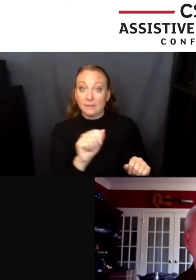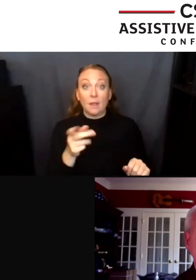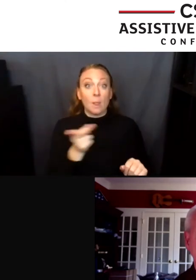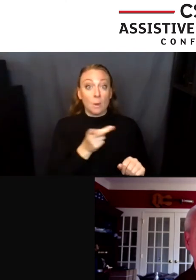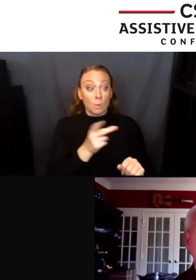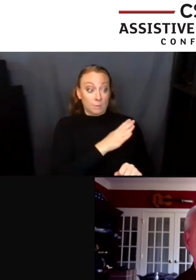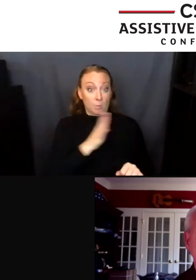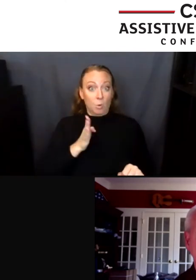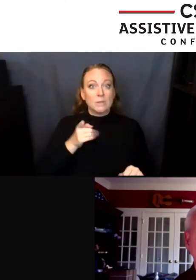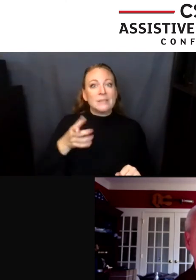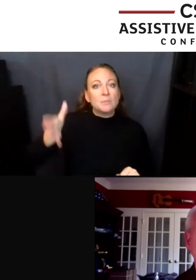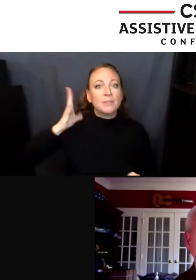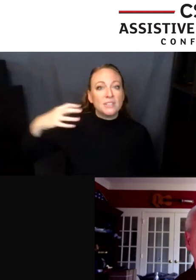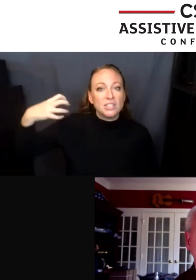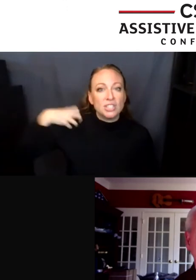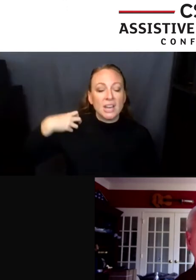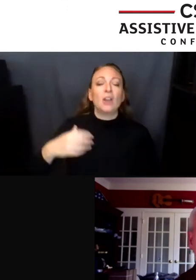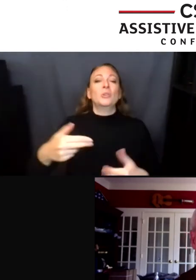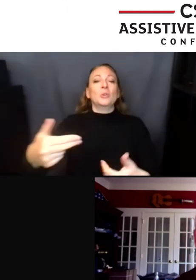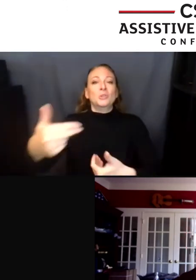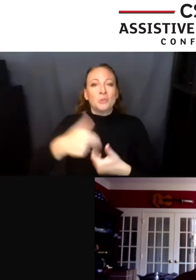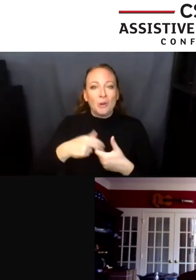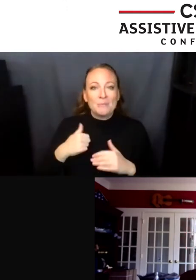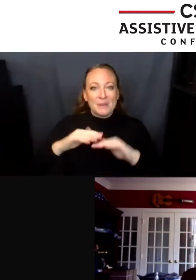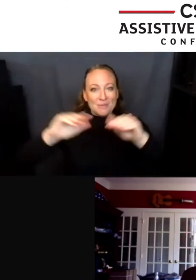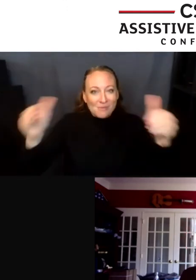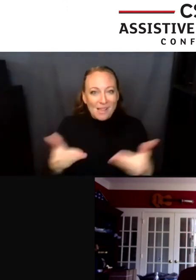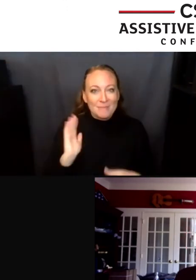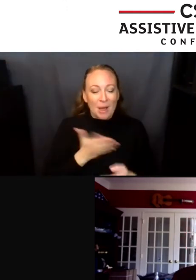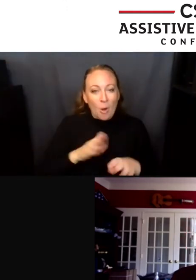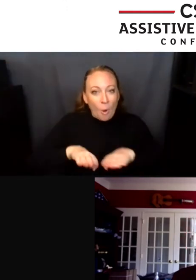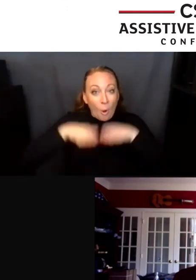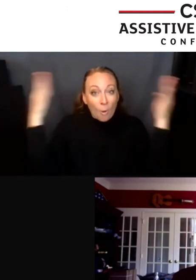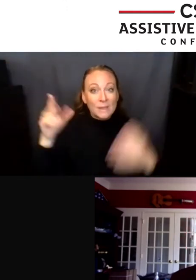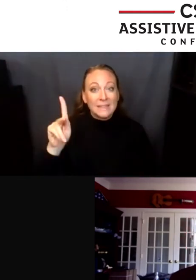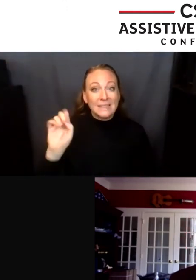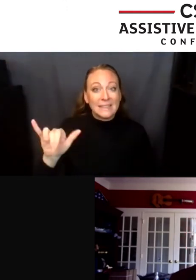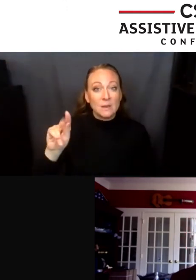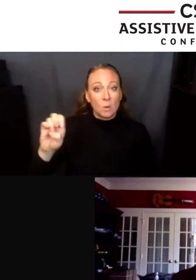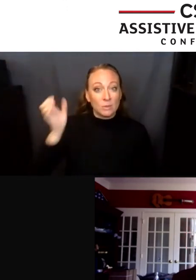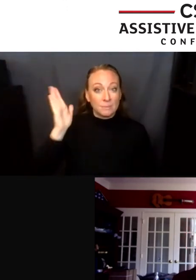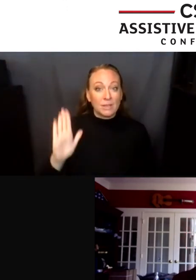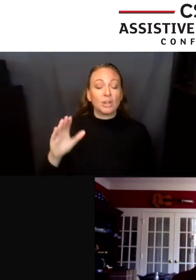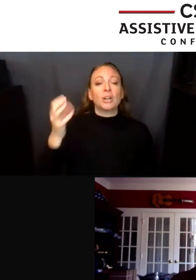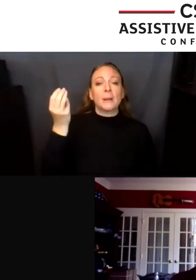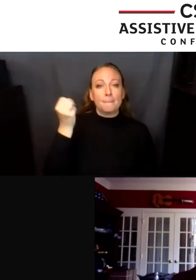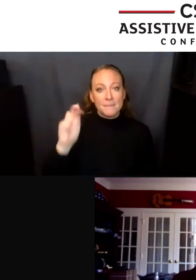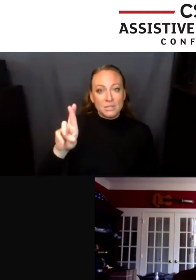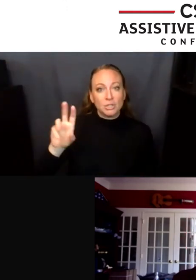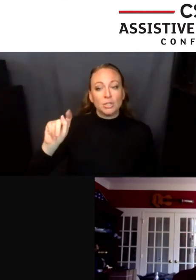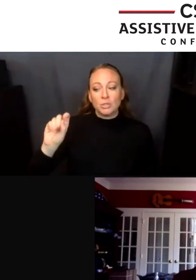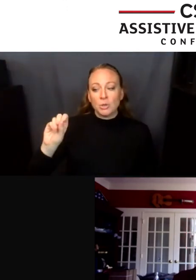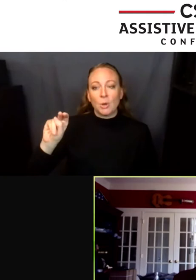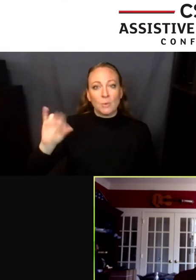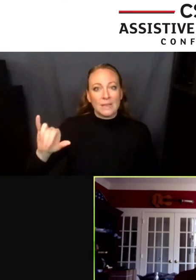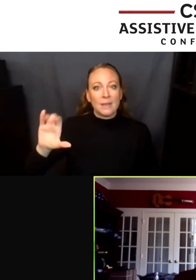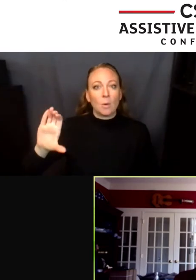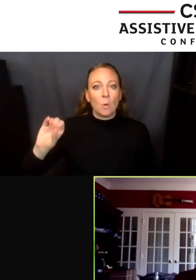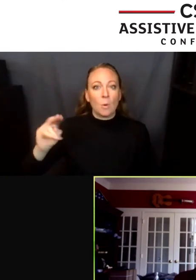Join me in welcoming our opening keynote speaker, Mr. Tony Coelho. Thank you, William.